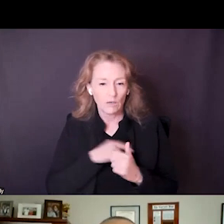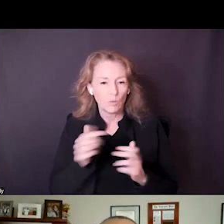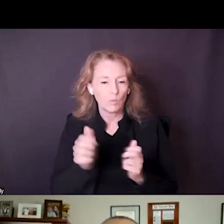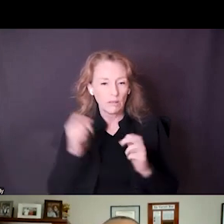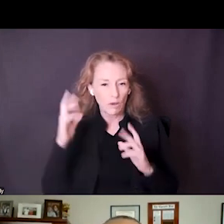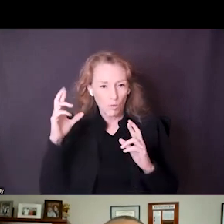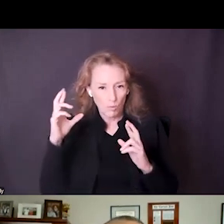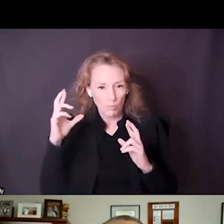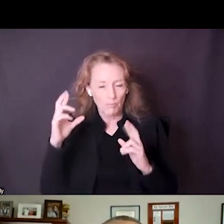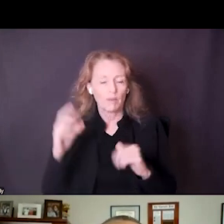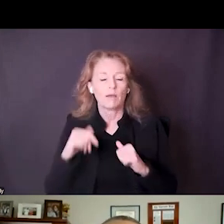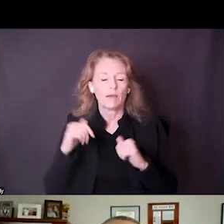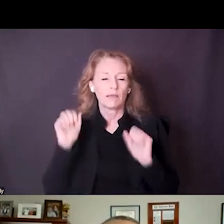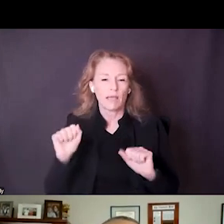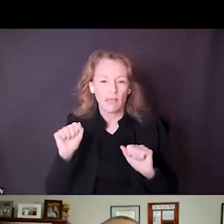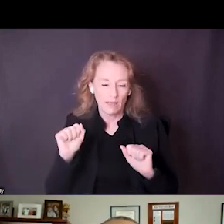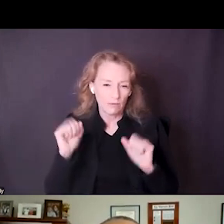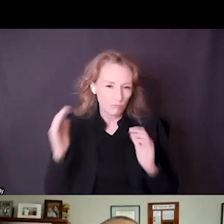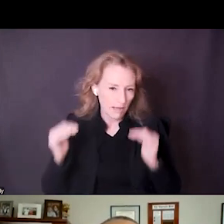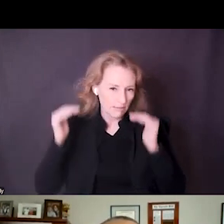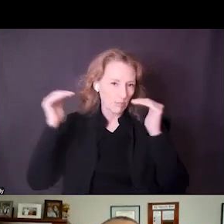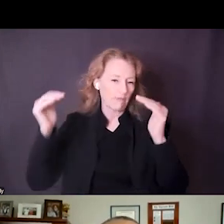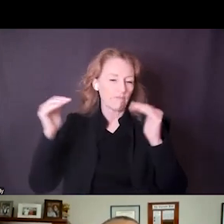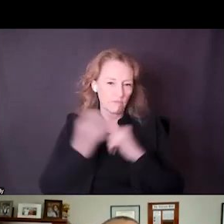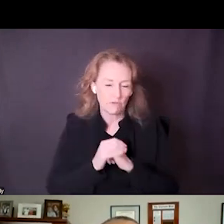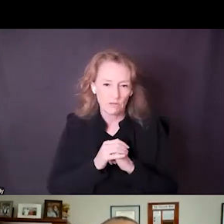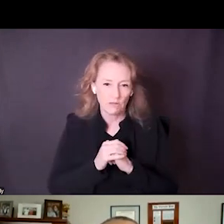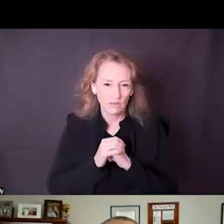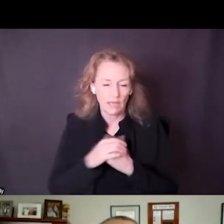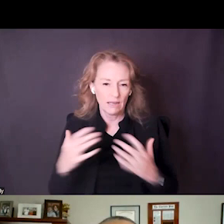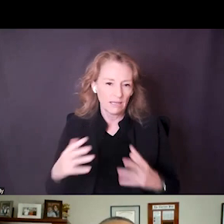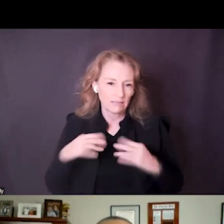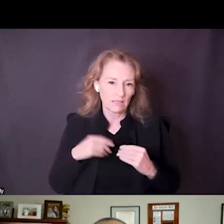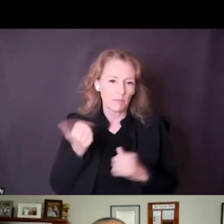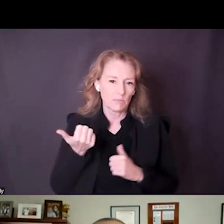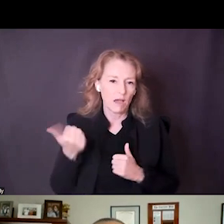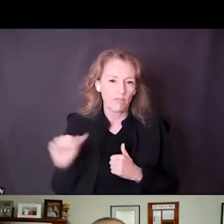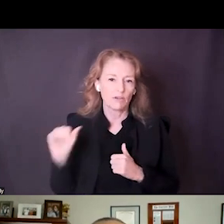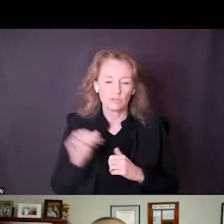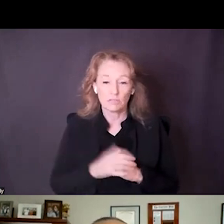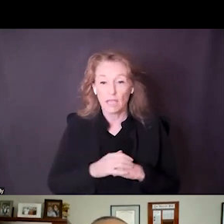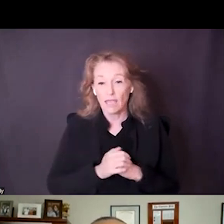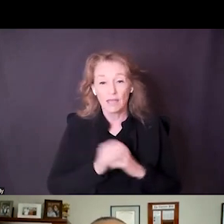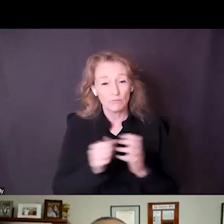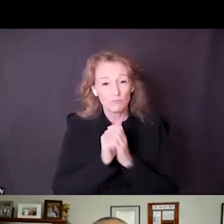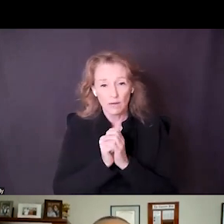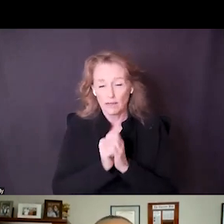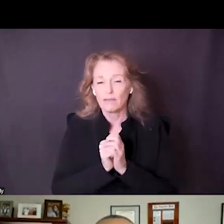THAT I WILL CHOOSE TO LIVE AND